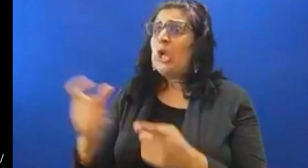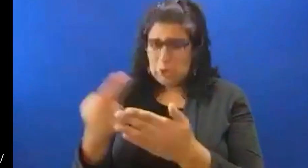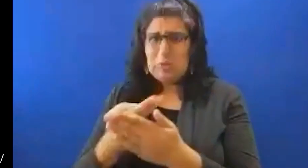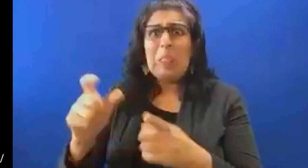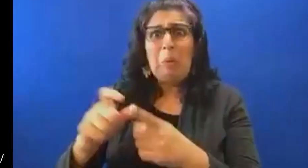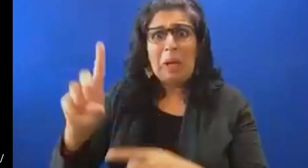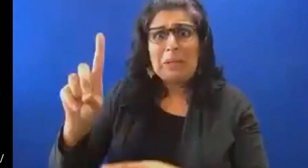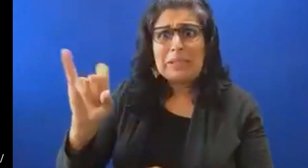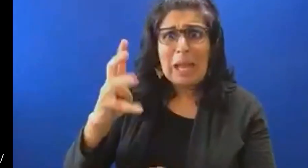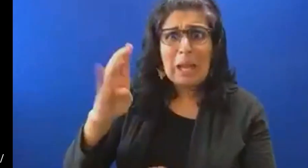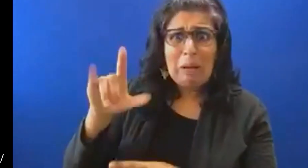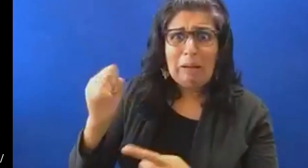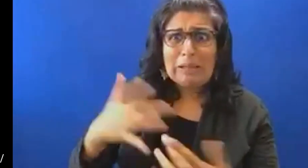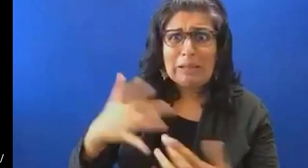And so, we have to go all the way back to the beginning.